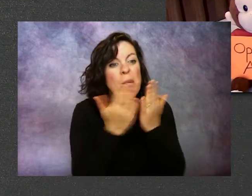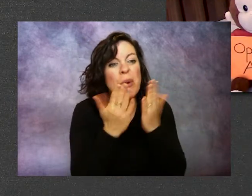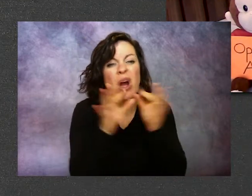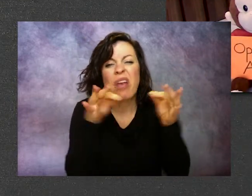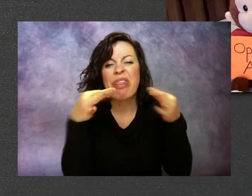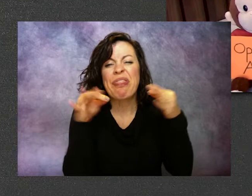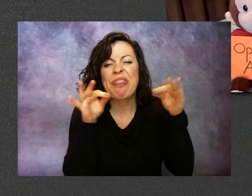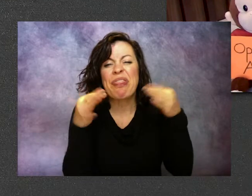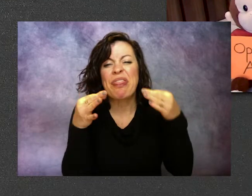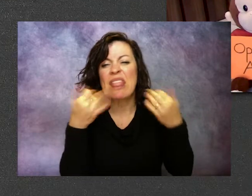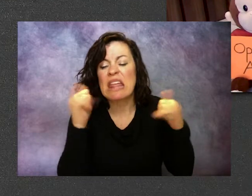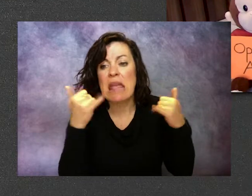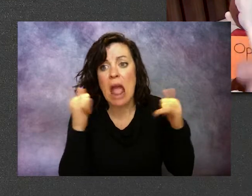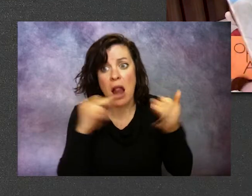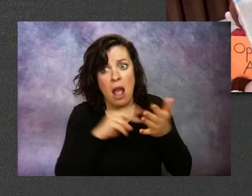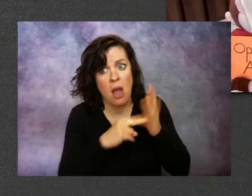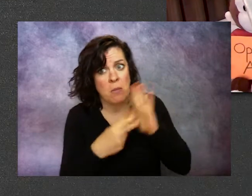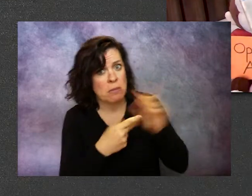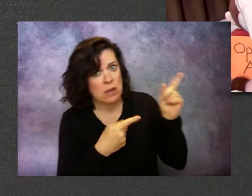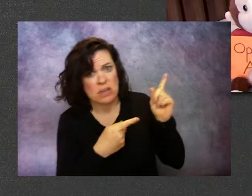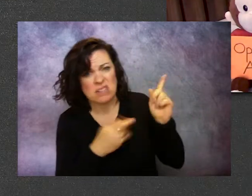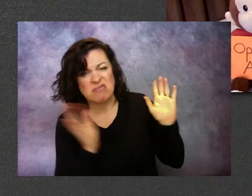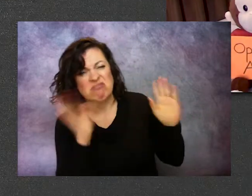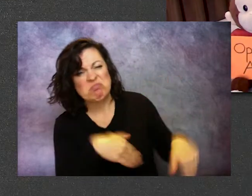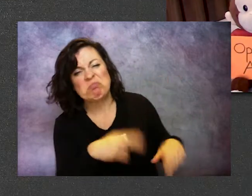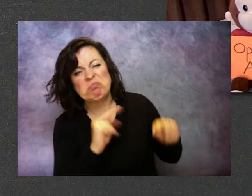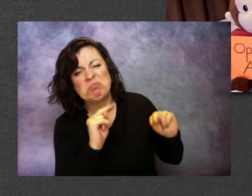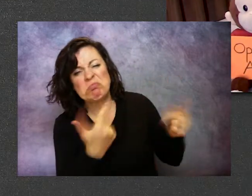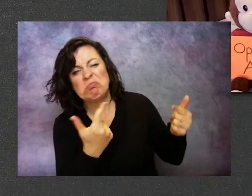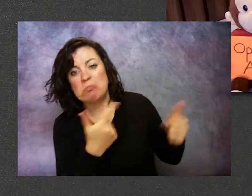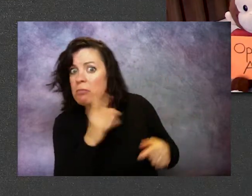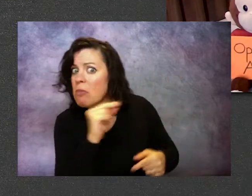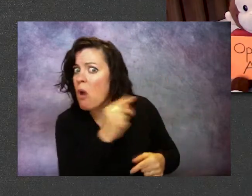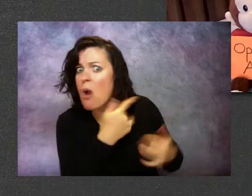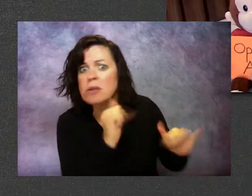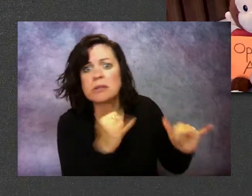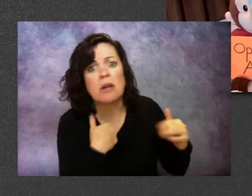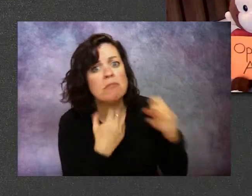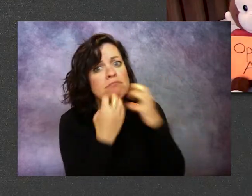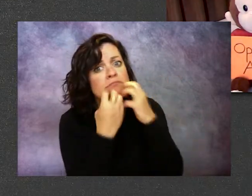I still really, really love it. I've had this book a long time, which makes it old.